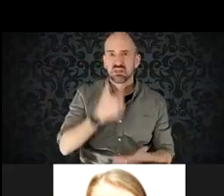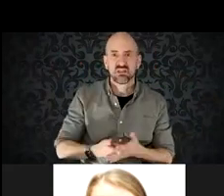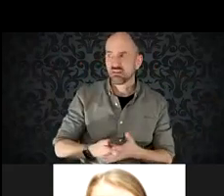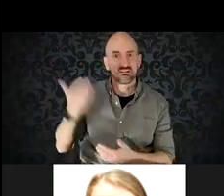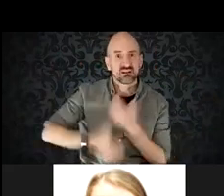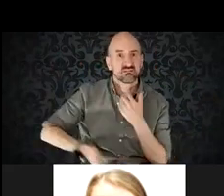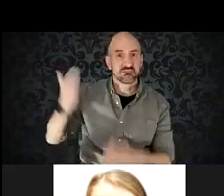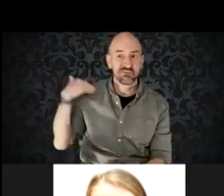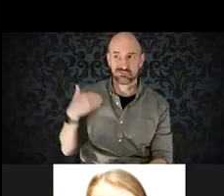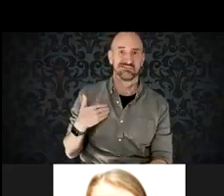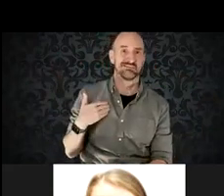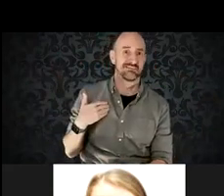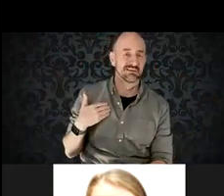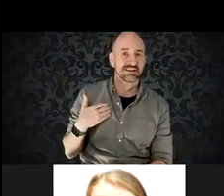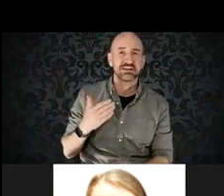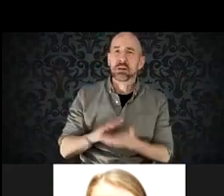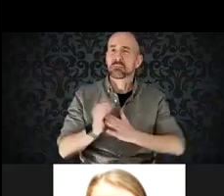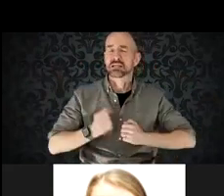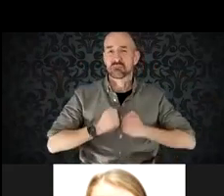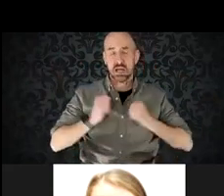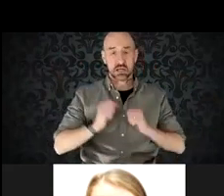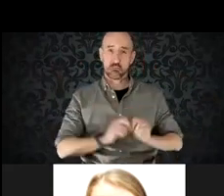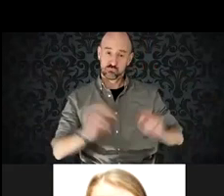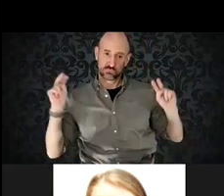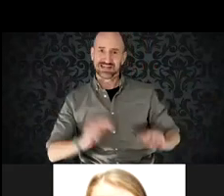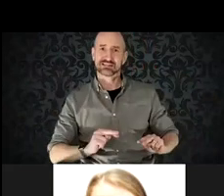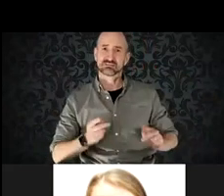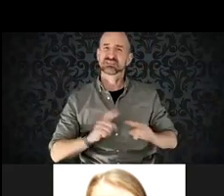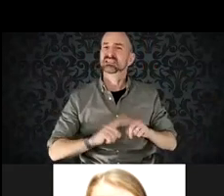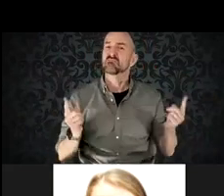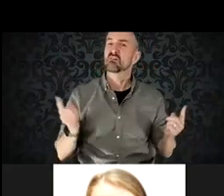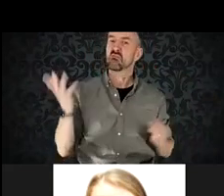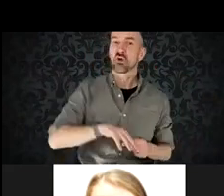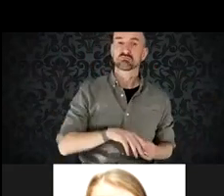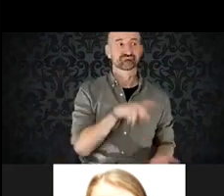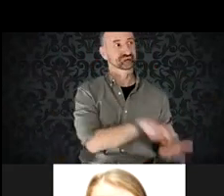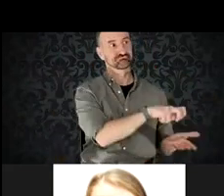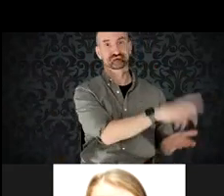the start. Always thought about bringing in the community and bringing in everyone as well who is